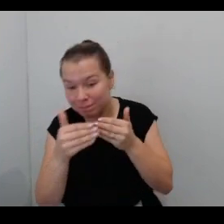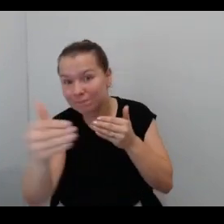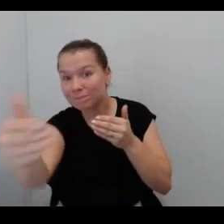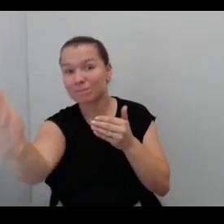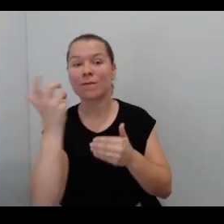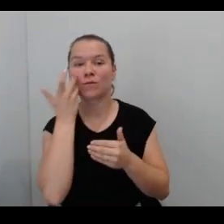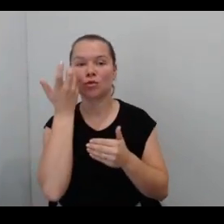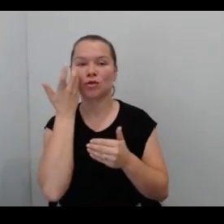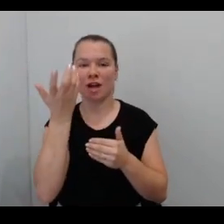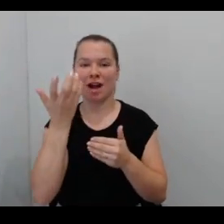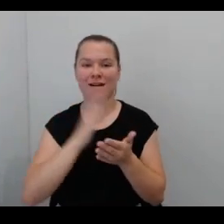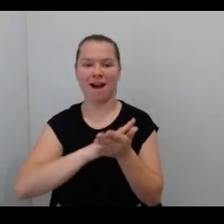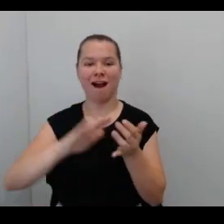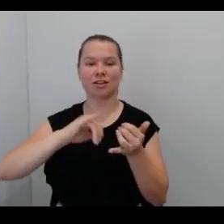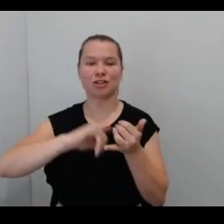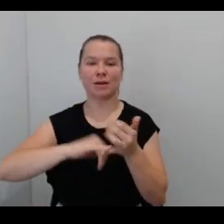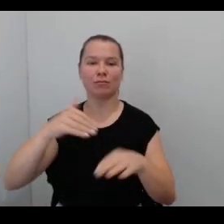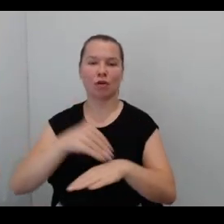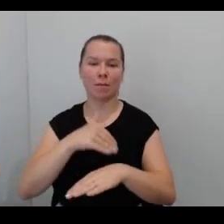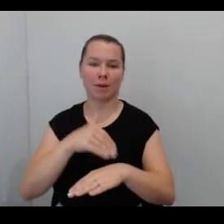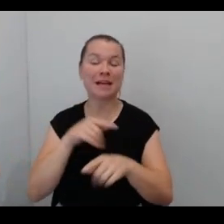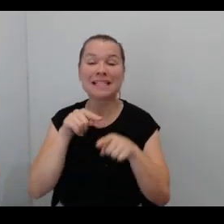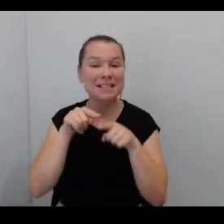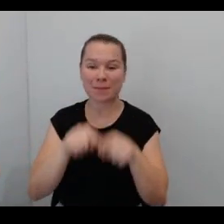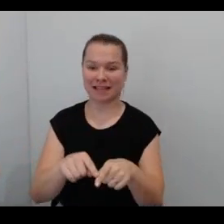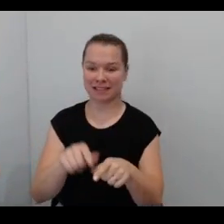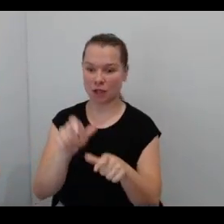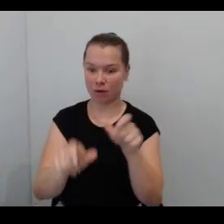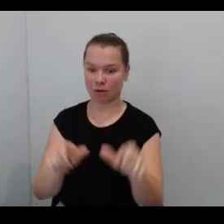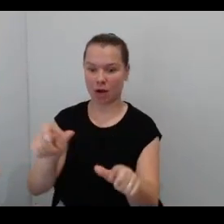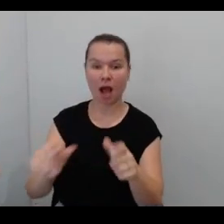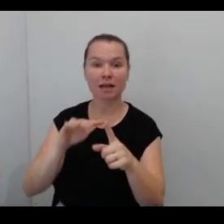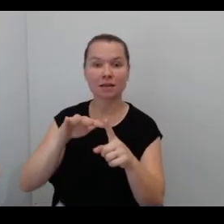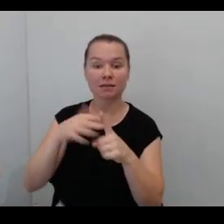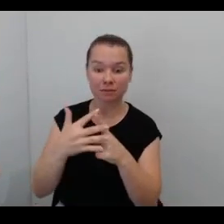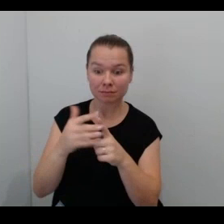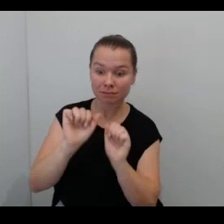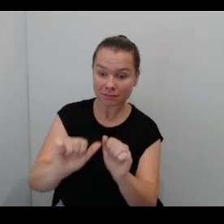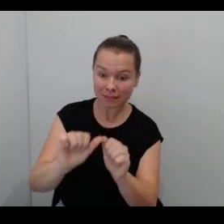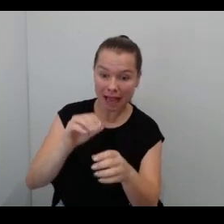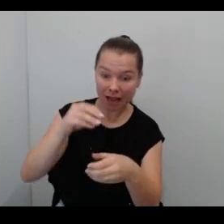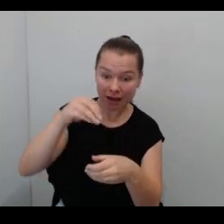circumstances, something might happen at work where they're not able to go back to work